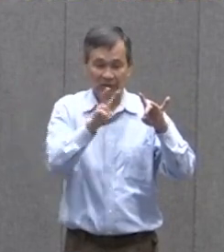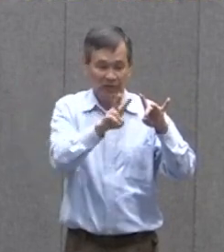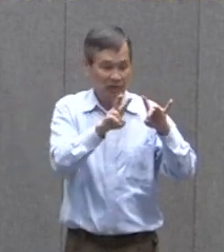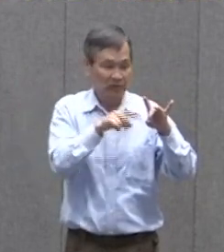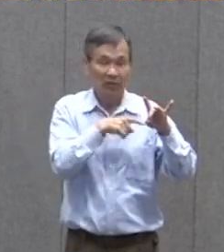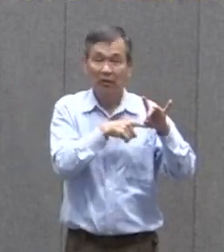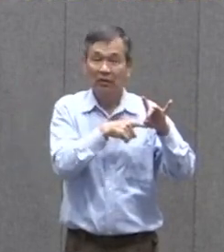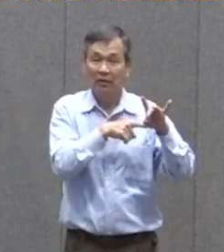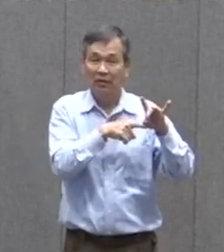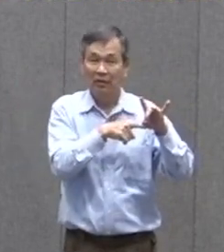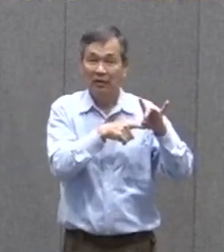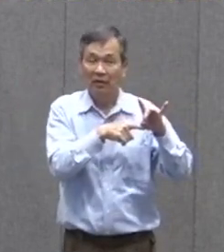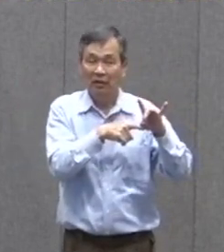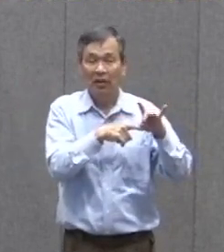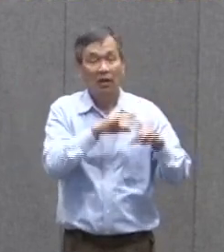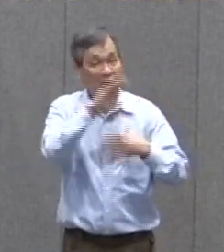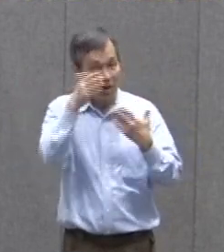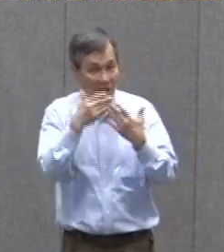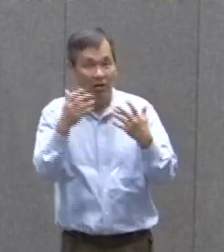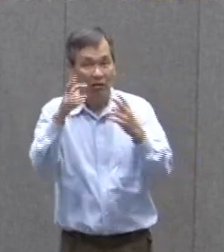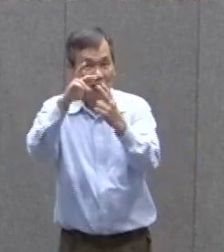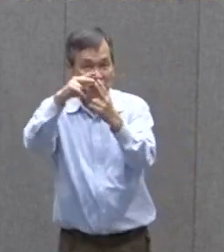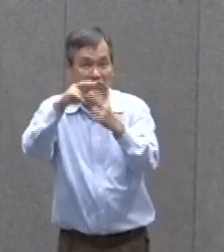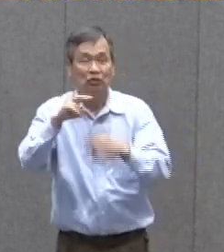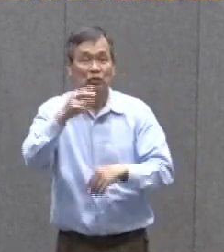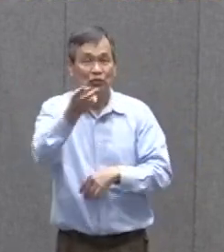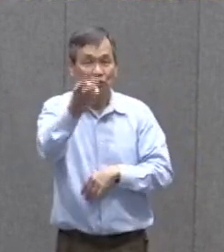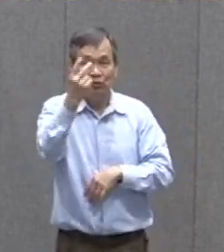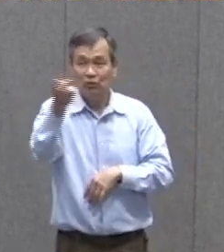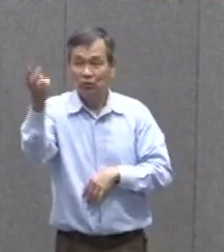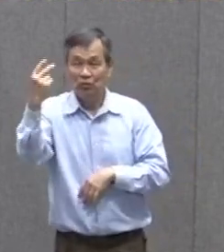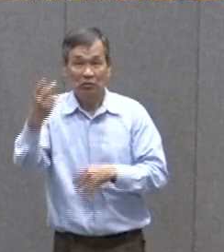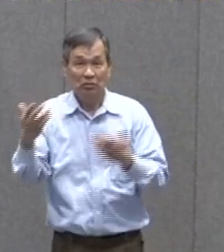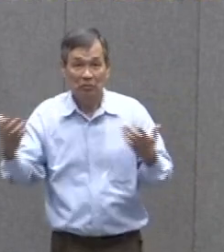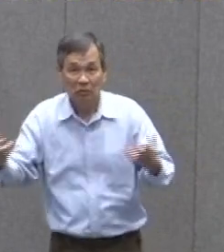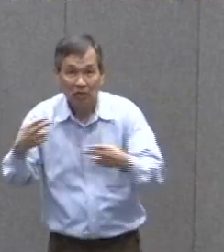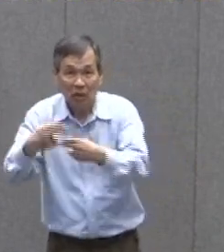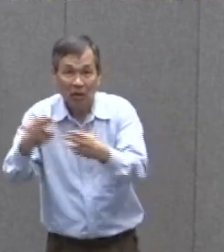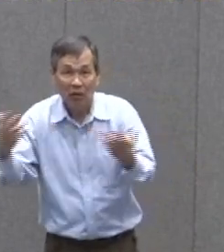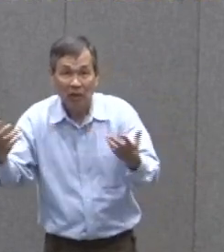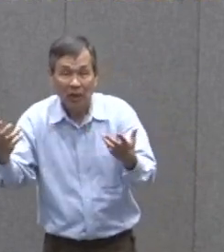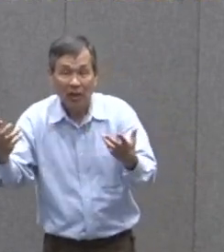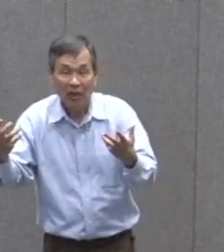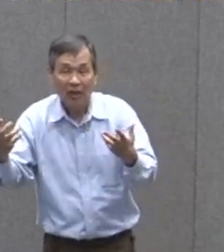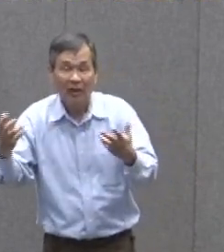All of them do have a partner, so that would make them... even.